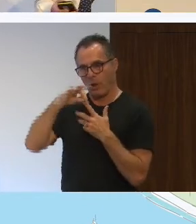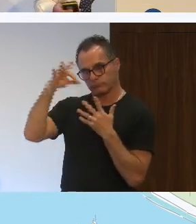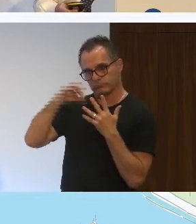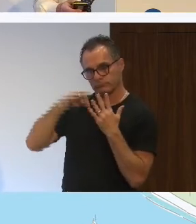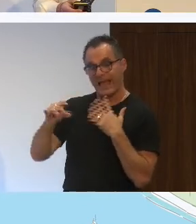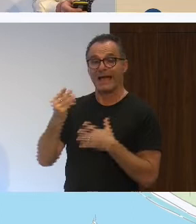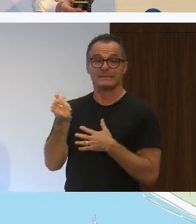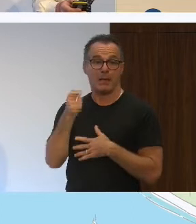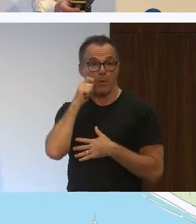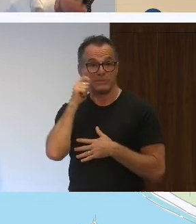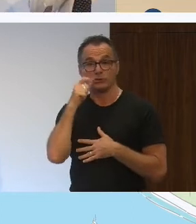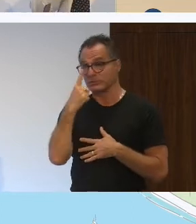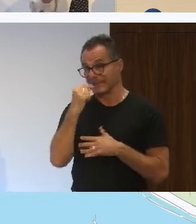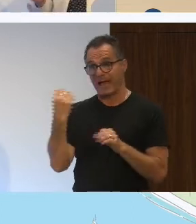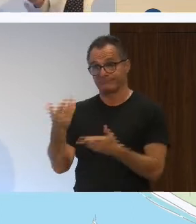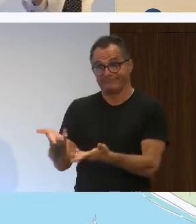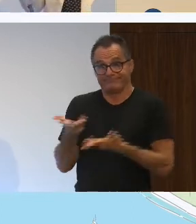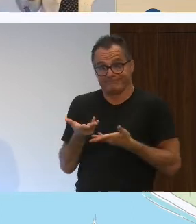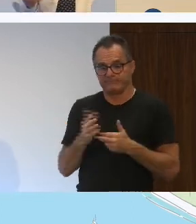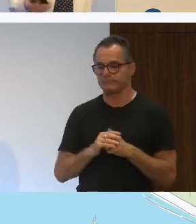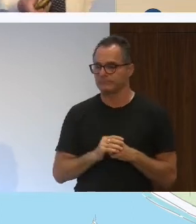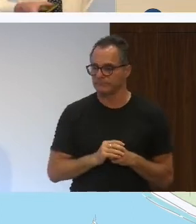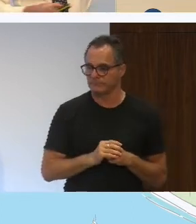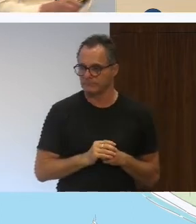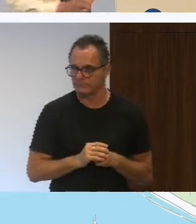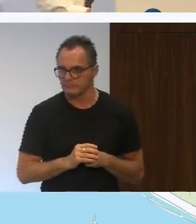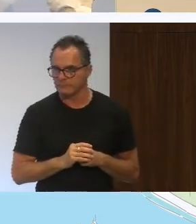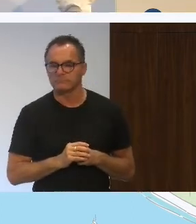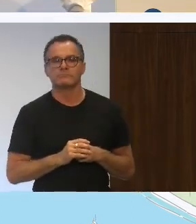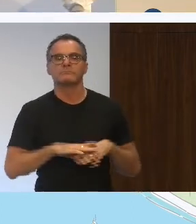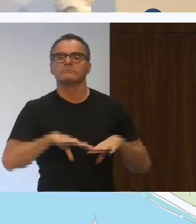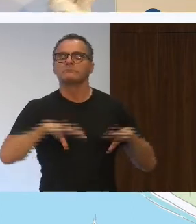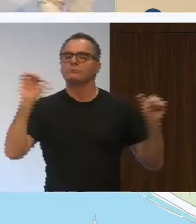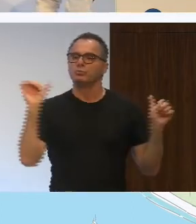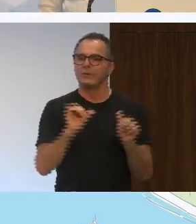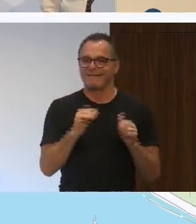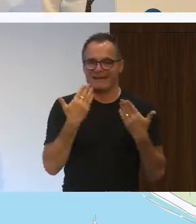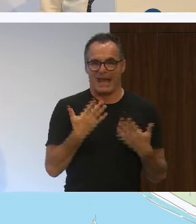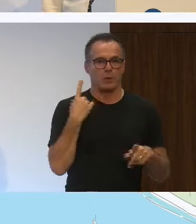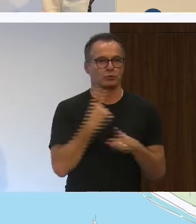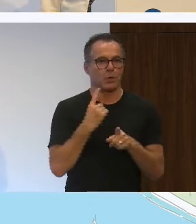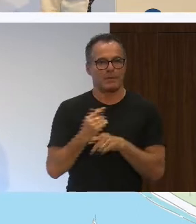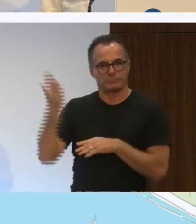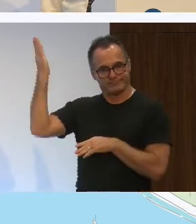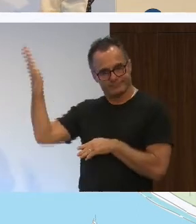Okay. I'm just going to very briefly touch on these things because they've already already been mentioned before.